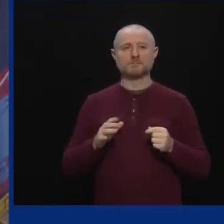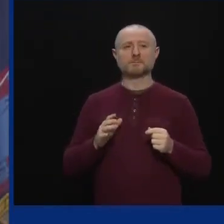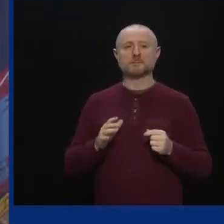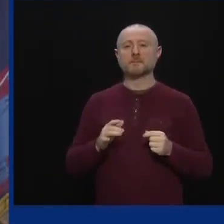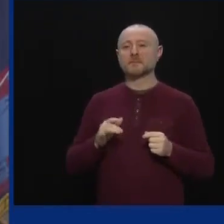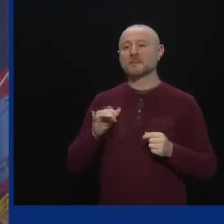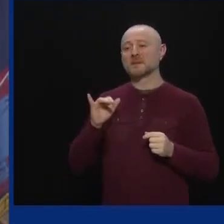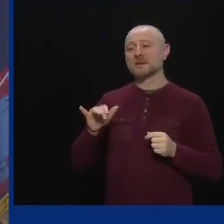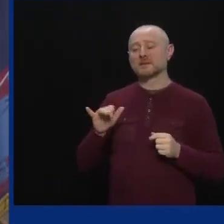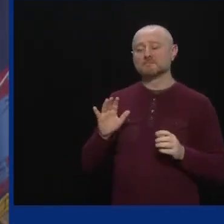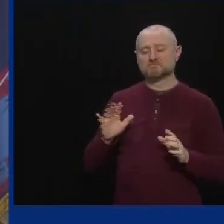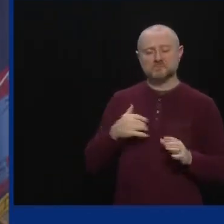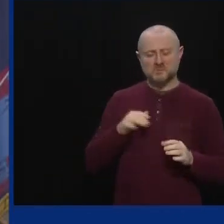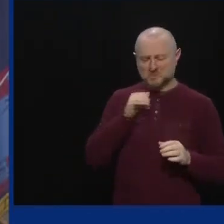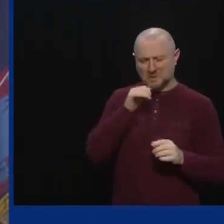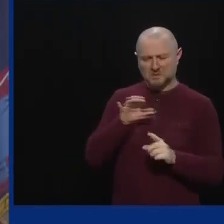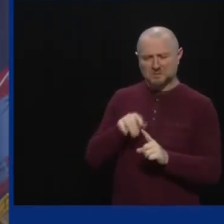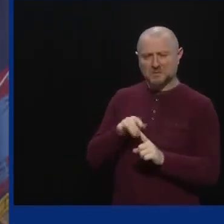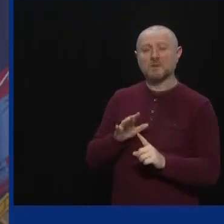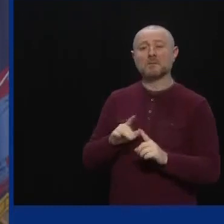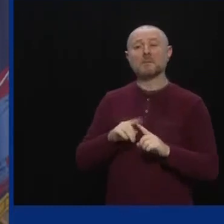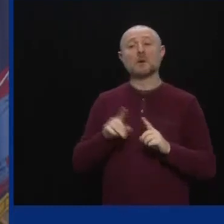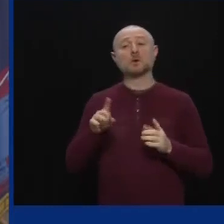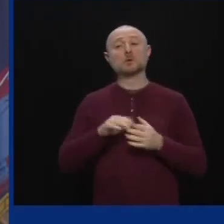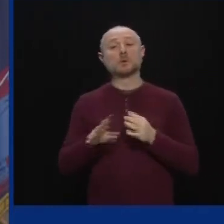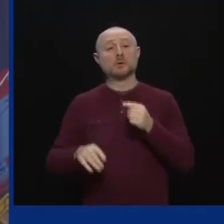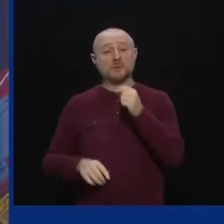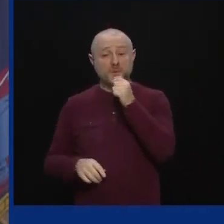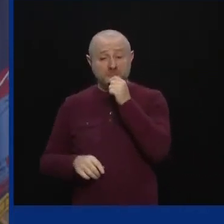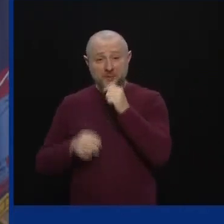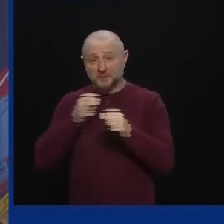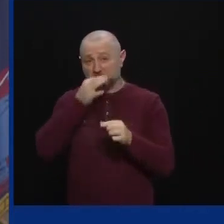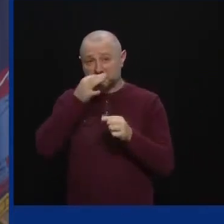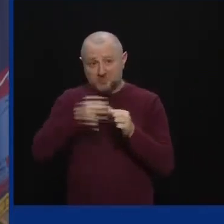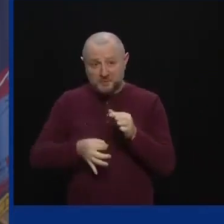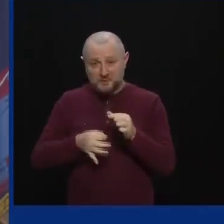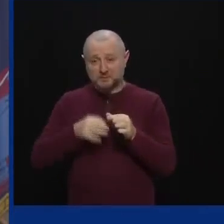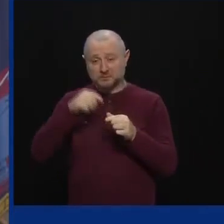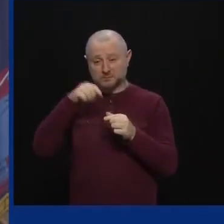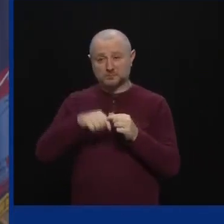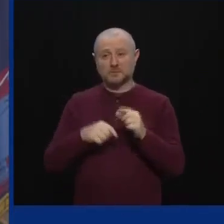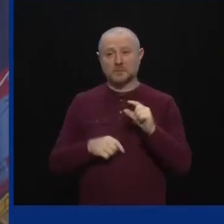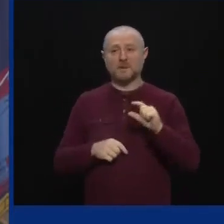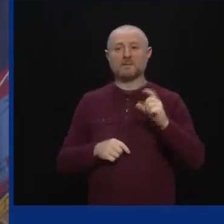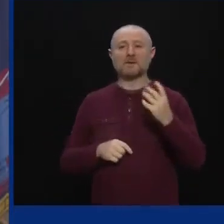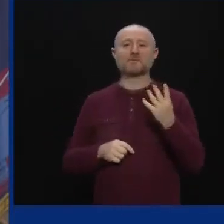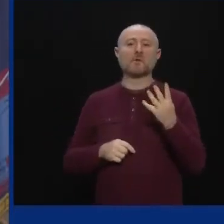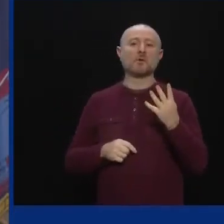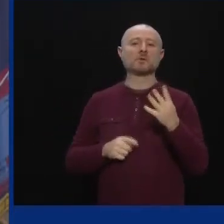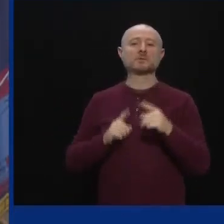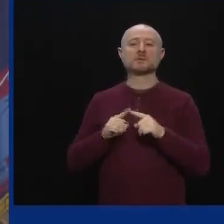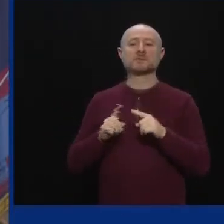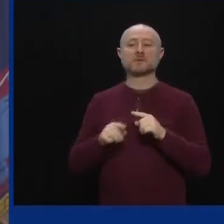WE CAN DO POOL TESTING. INDIVIDUALS, USUALLY STUDENTS, WILL SPIT INTO THIS VILE -- I'M NOT GOING TO DO THAT JUST SO YOU KNOW. THAT IS NOT HAPPENING IN THIS